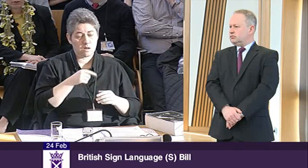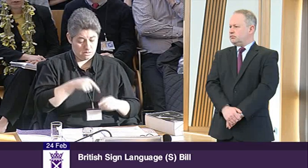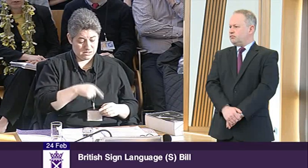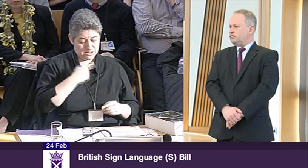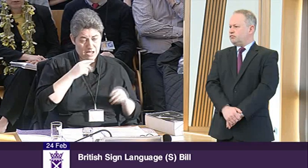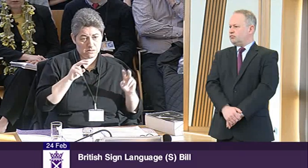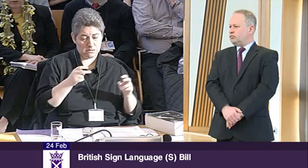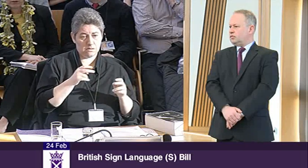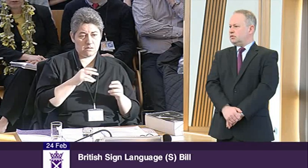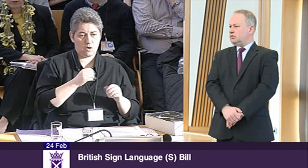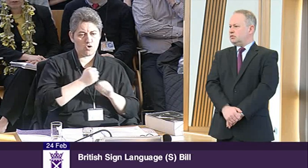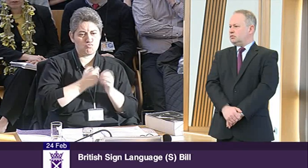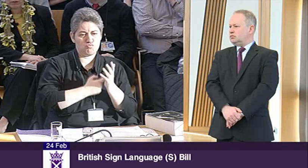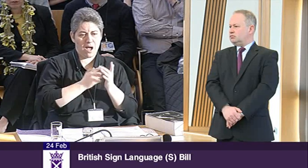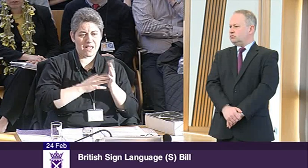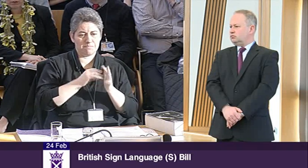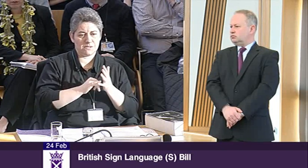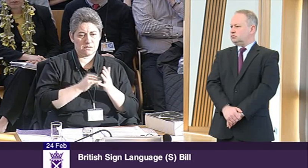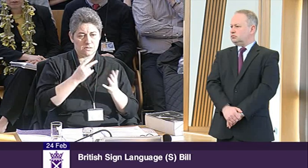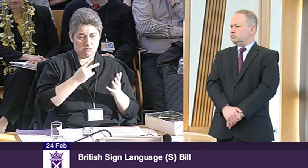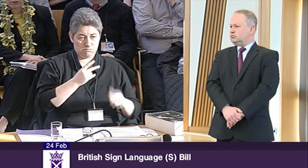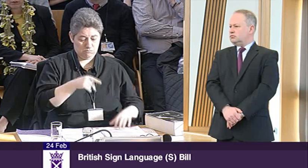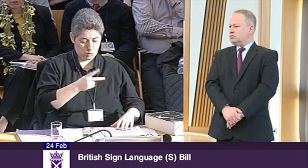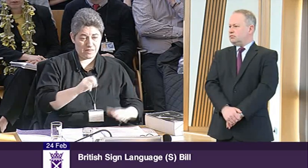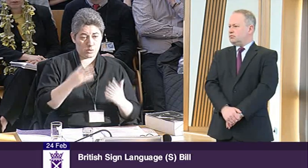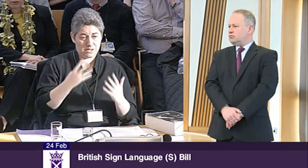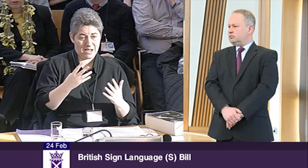receive their education in sign language, the overall response is, “Well, of course